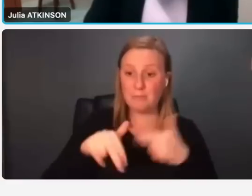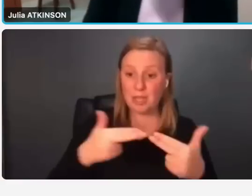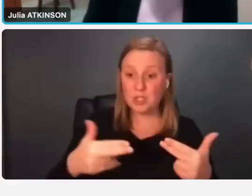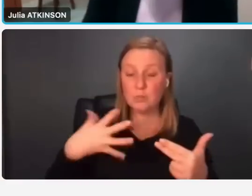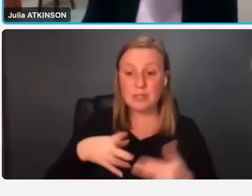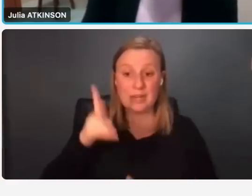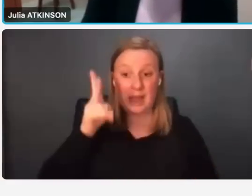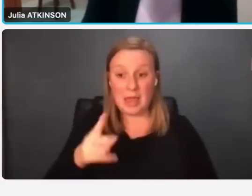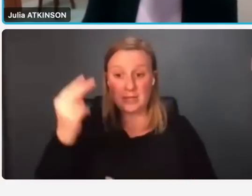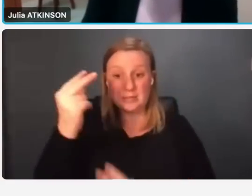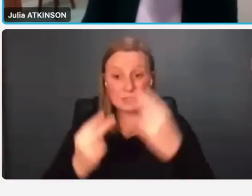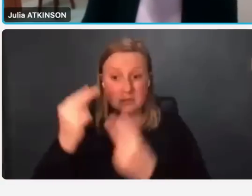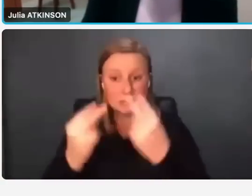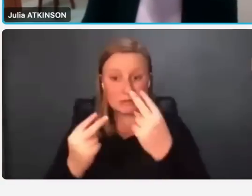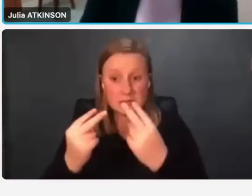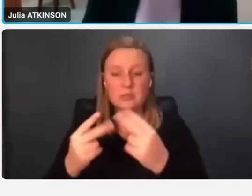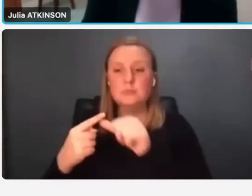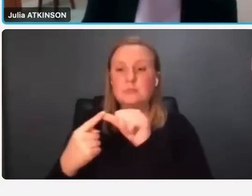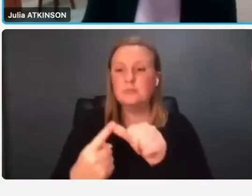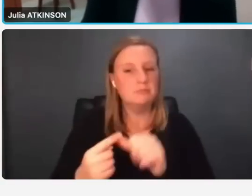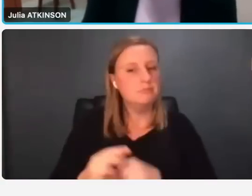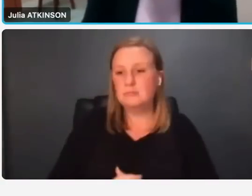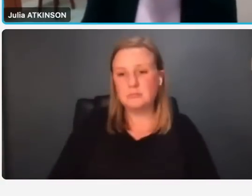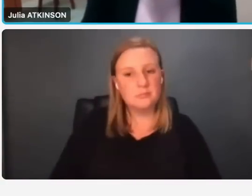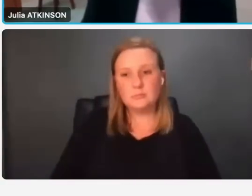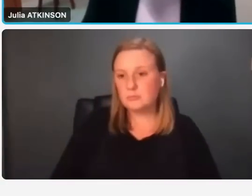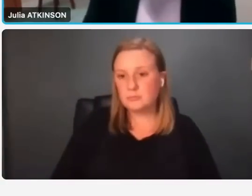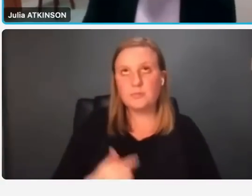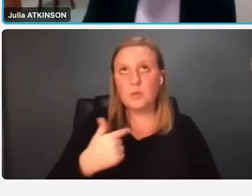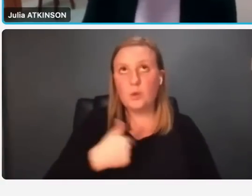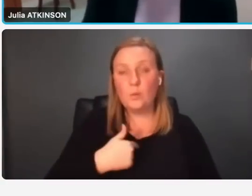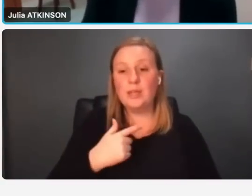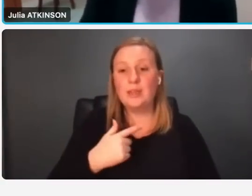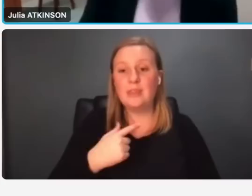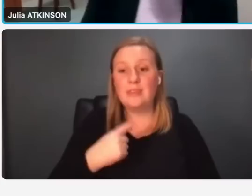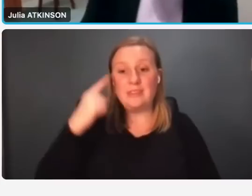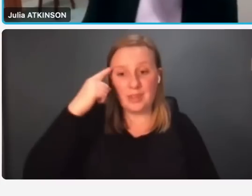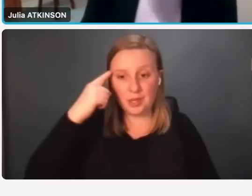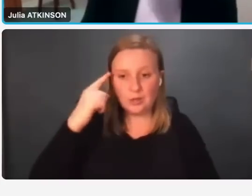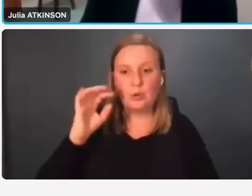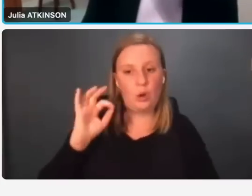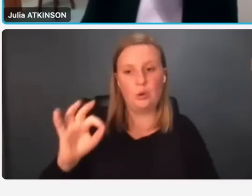So no. Our ingoing assumption on this is no. What we'd been looking at - and we need to work this as